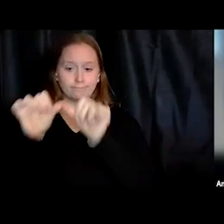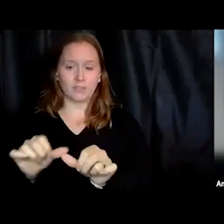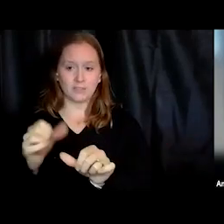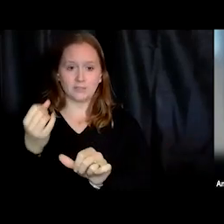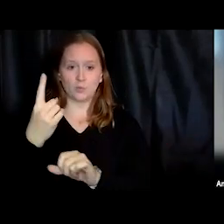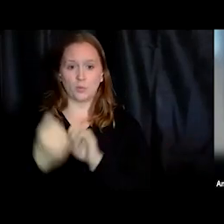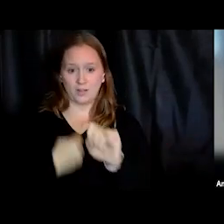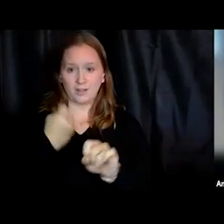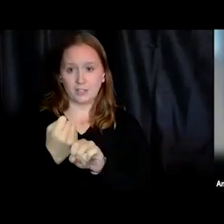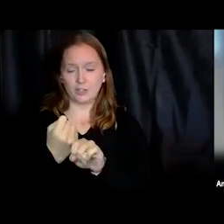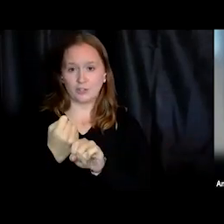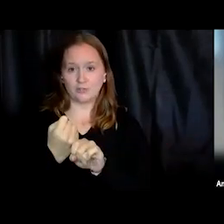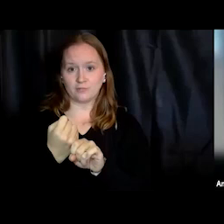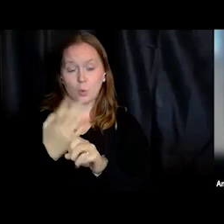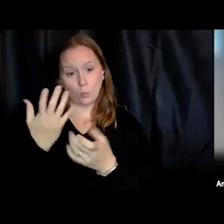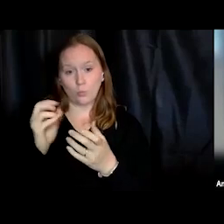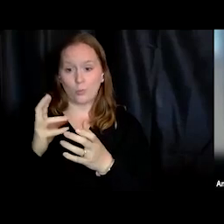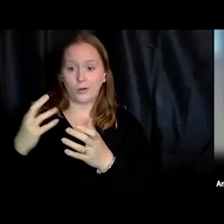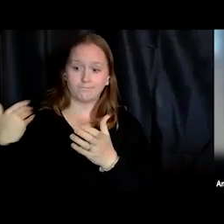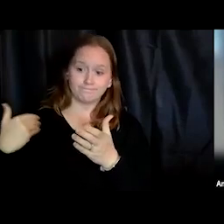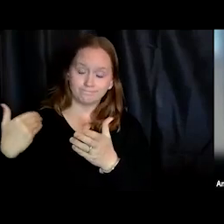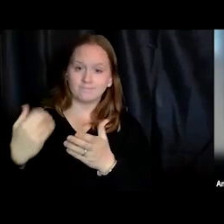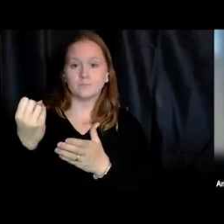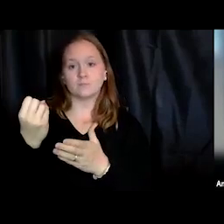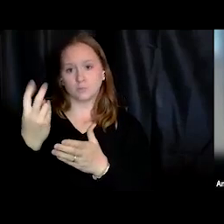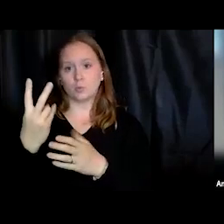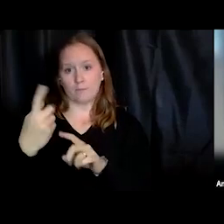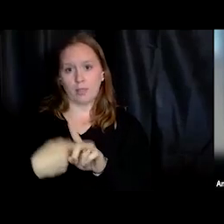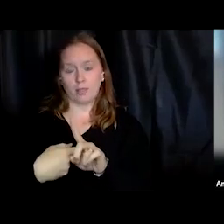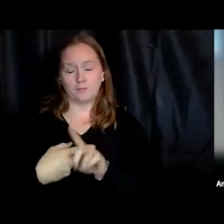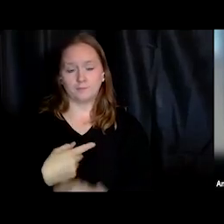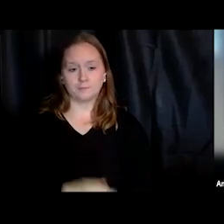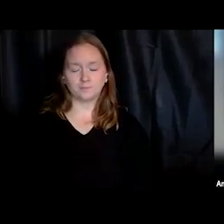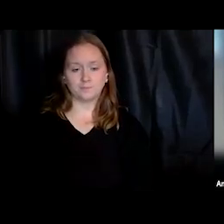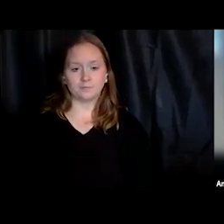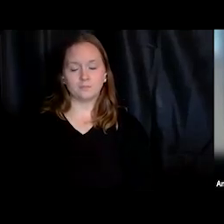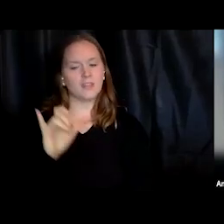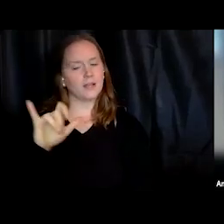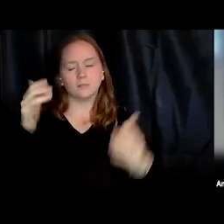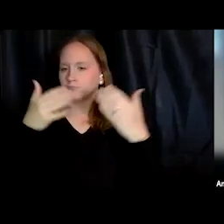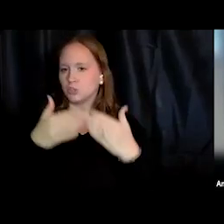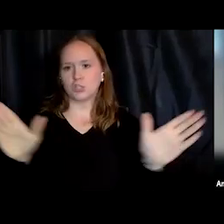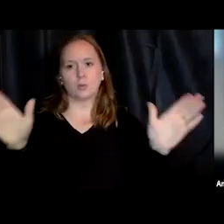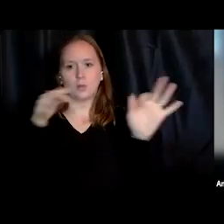So that's Social Security's most general definition. So when you're thinking about who may be eligible